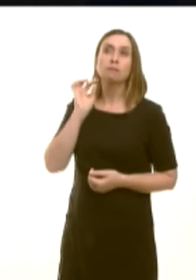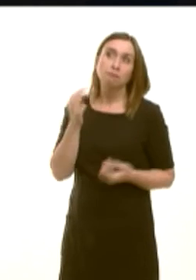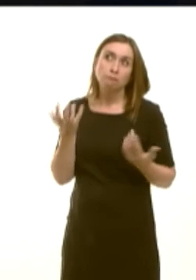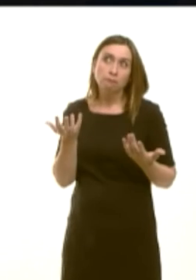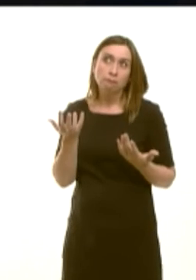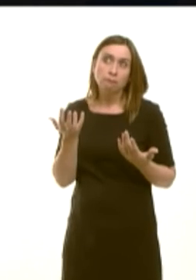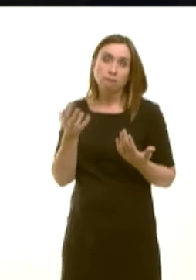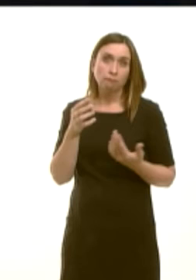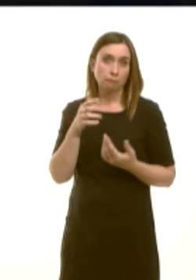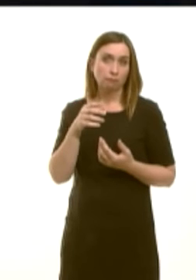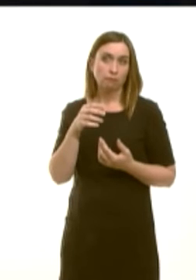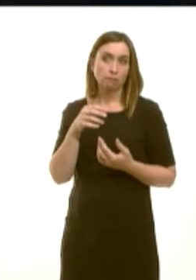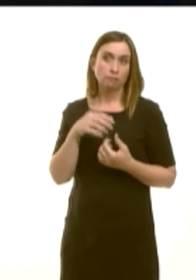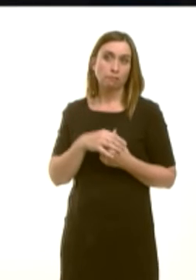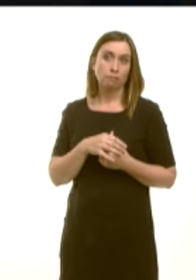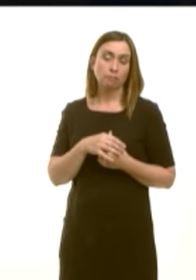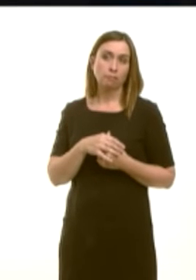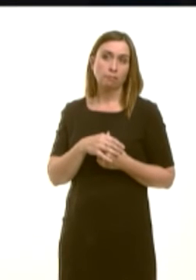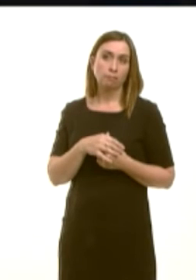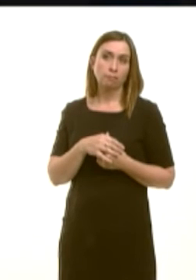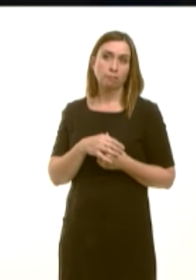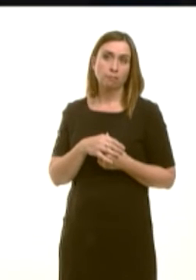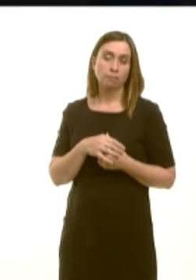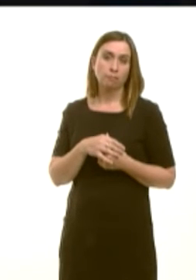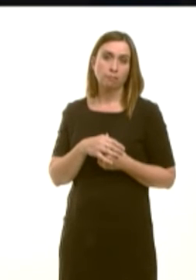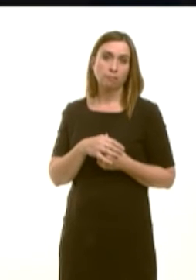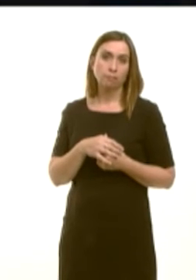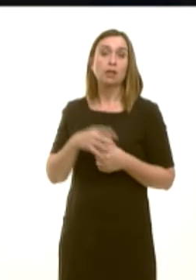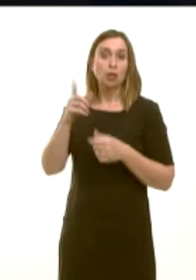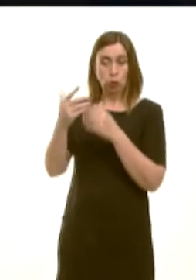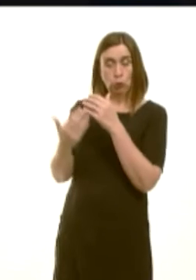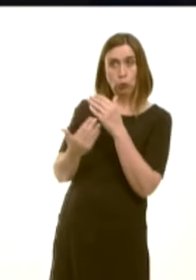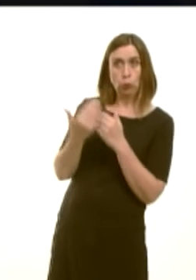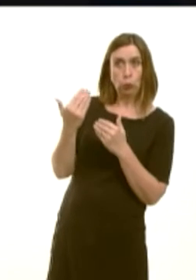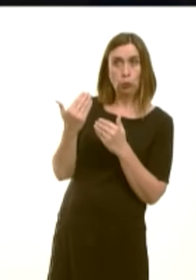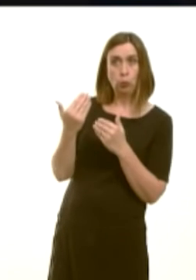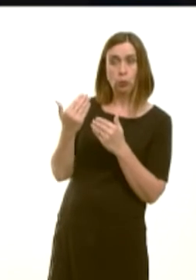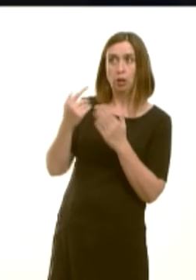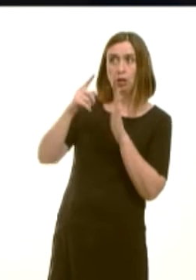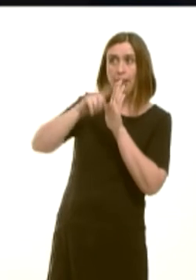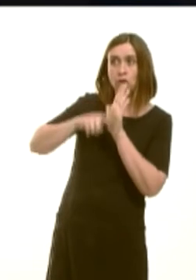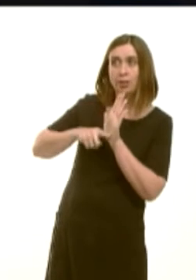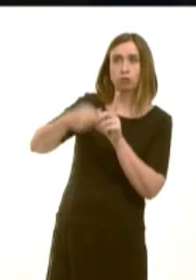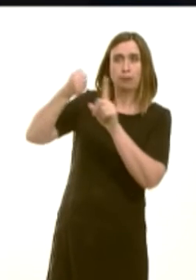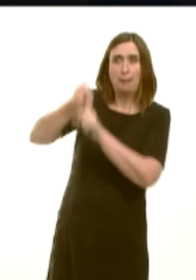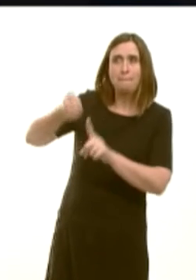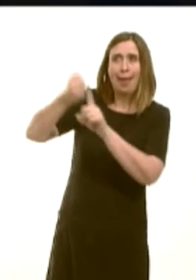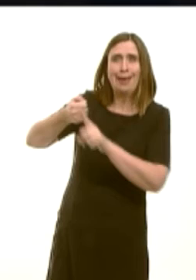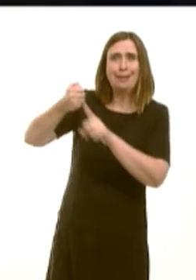implications of new legislation on political campaigning in the UK that could potentially